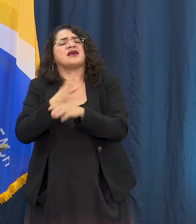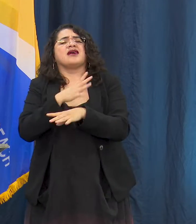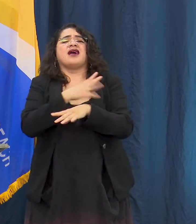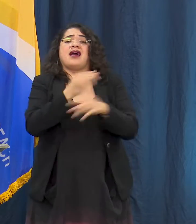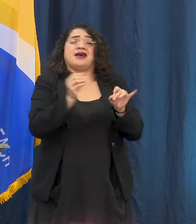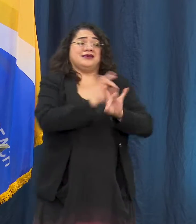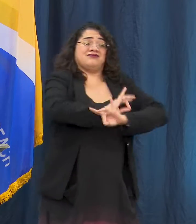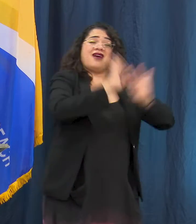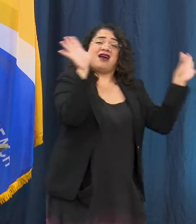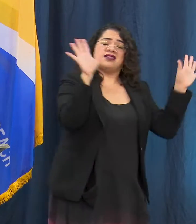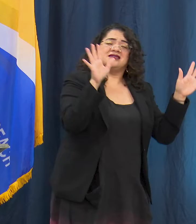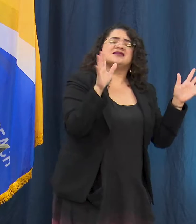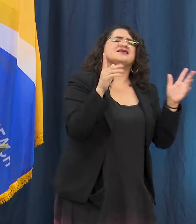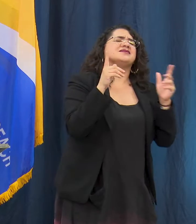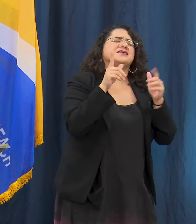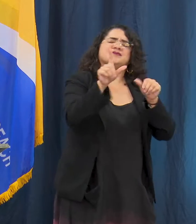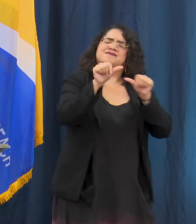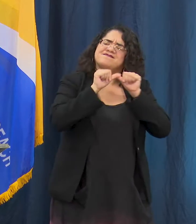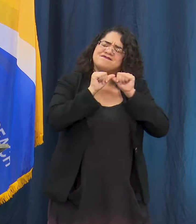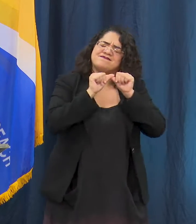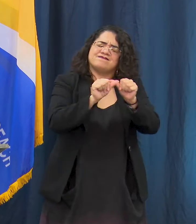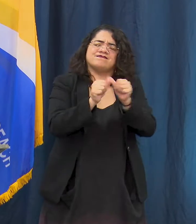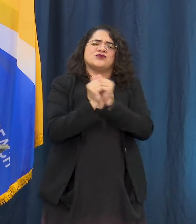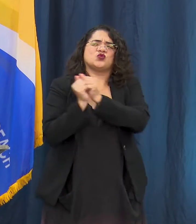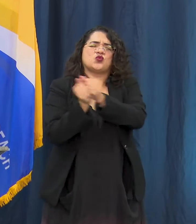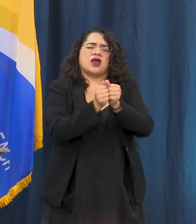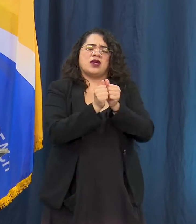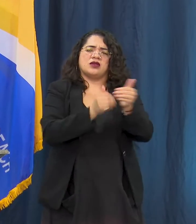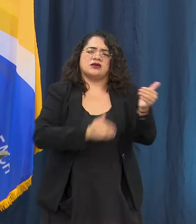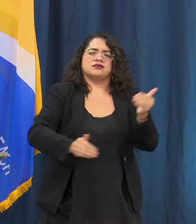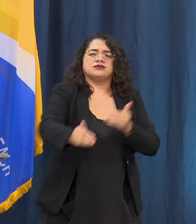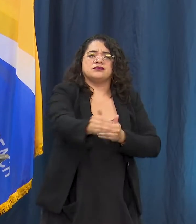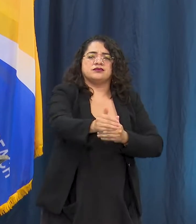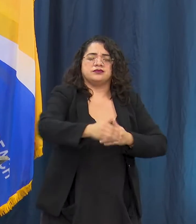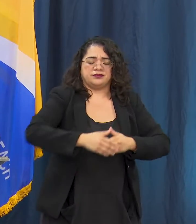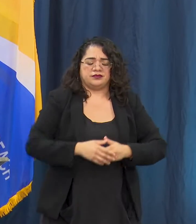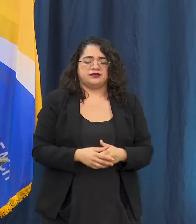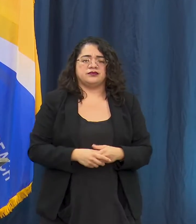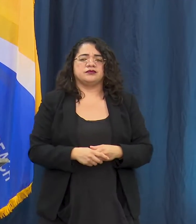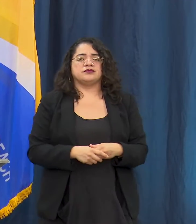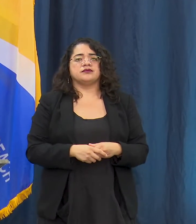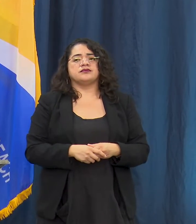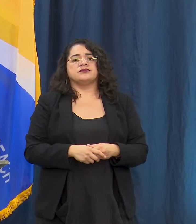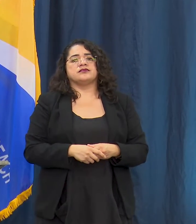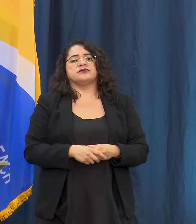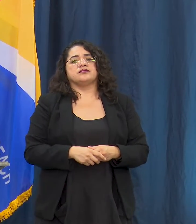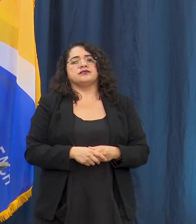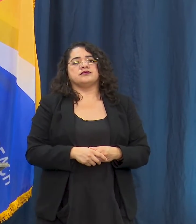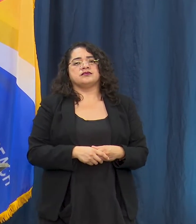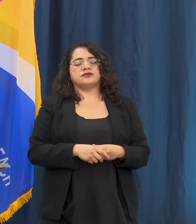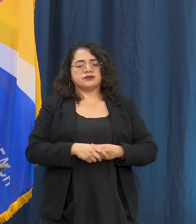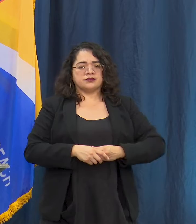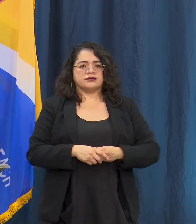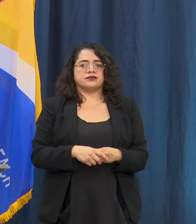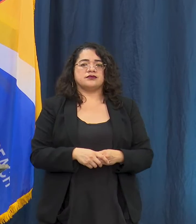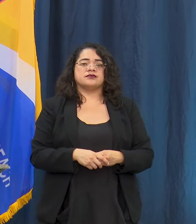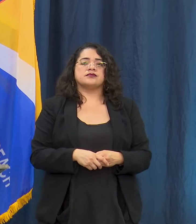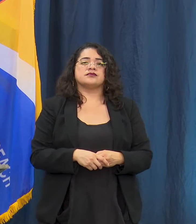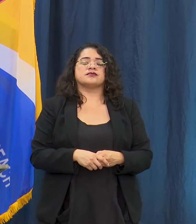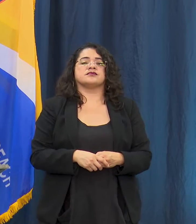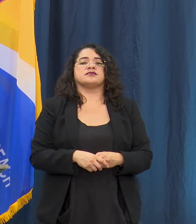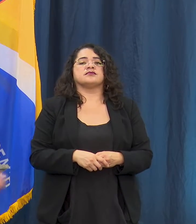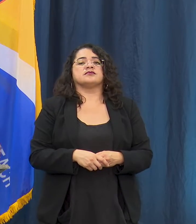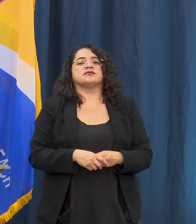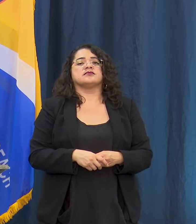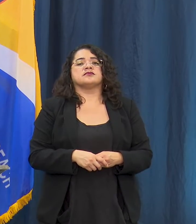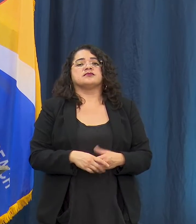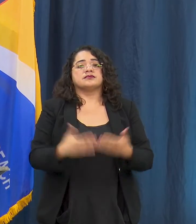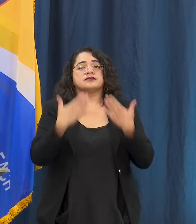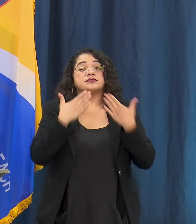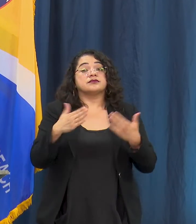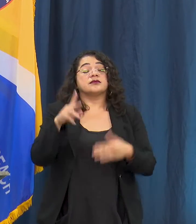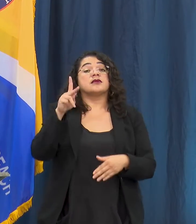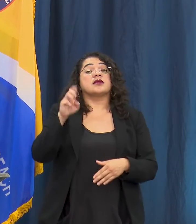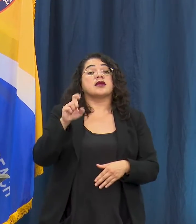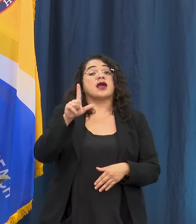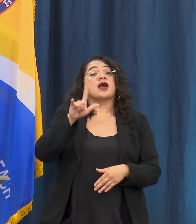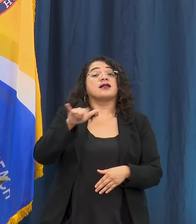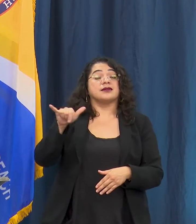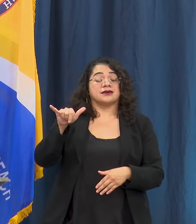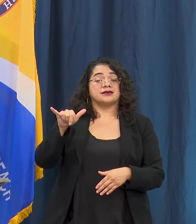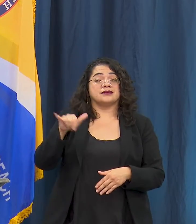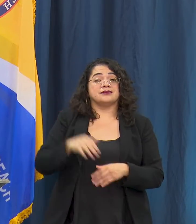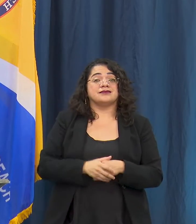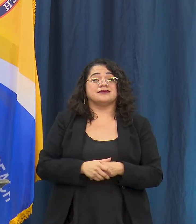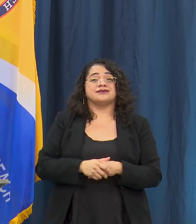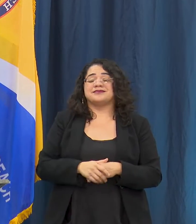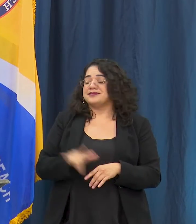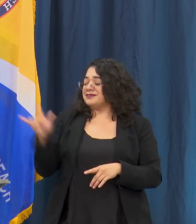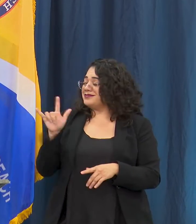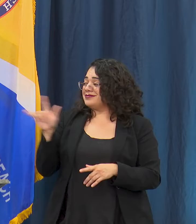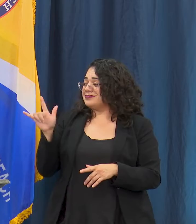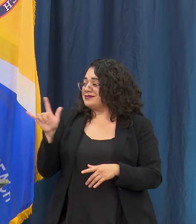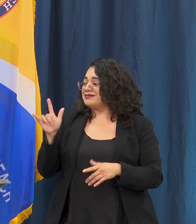Thank you Kelly and of course we love you and thank you for the